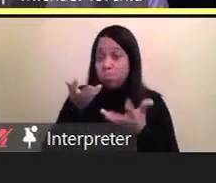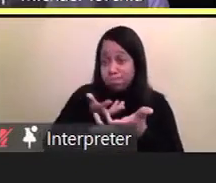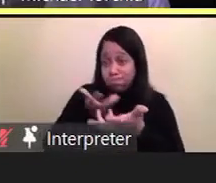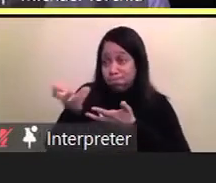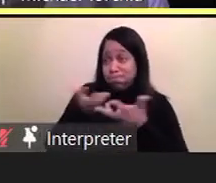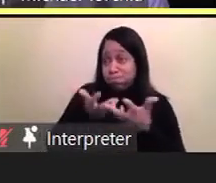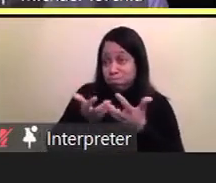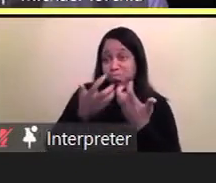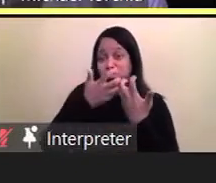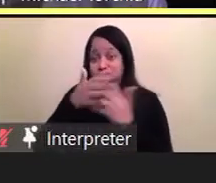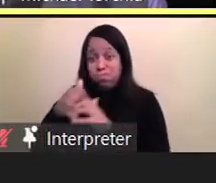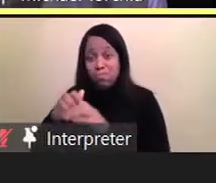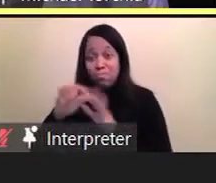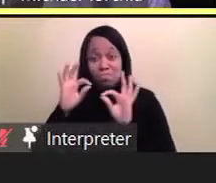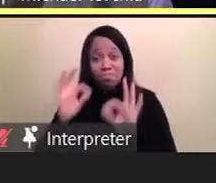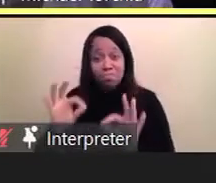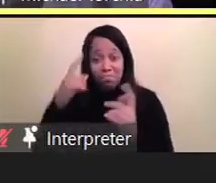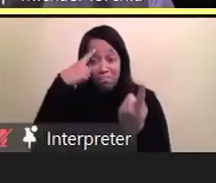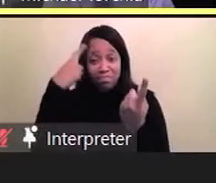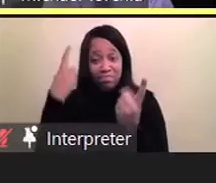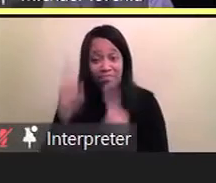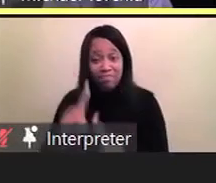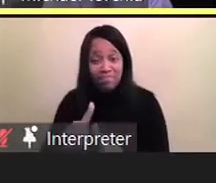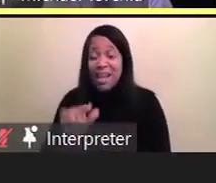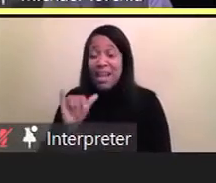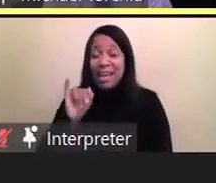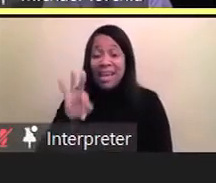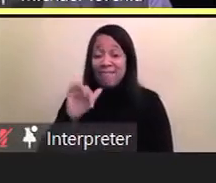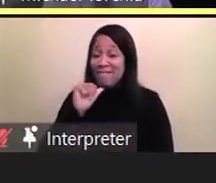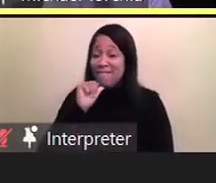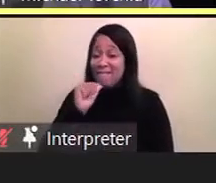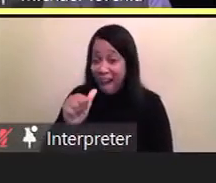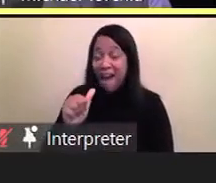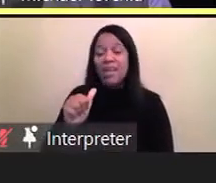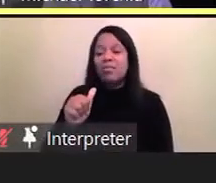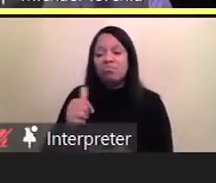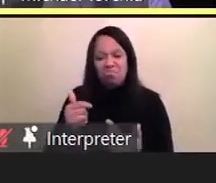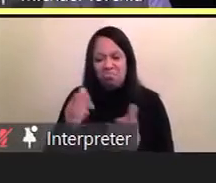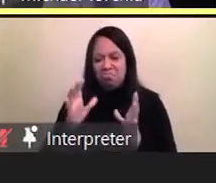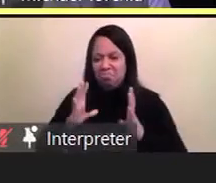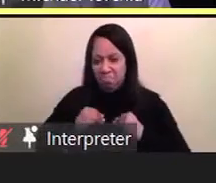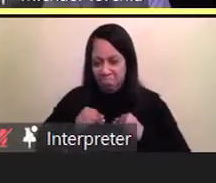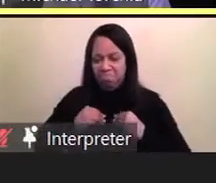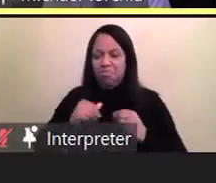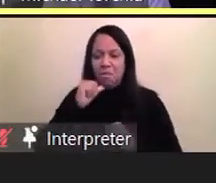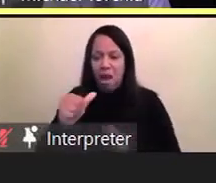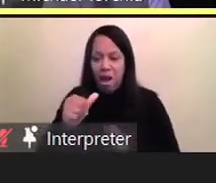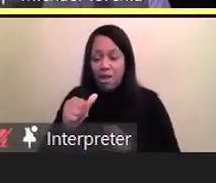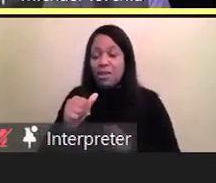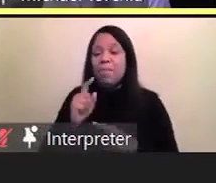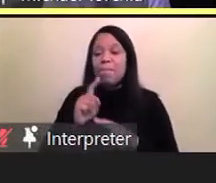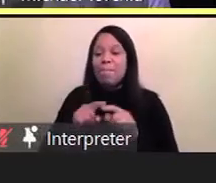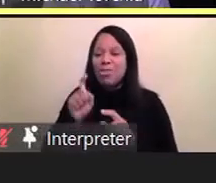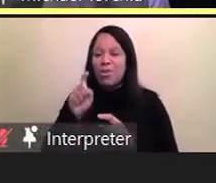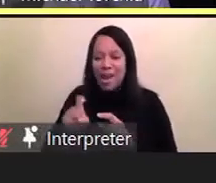But you do have the responsibility to actually provide an accommodation after that. But if it's not reasonable, you don't have to provide it.